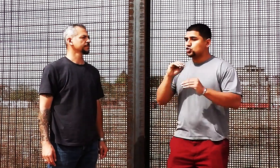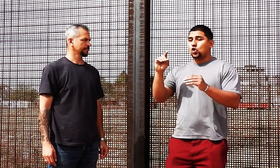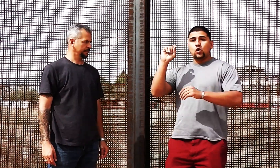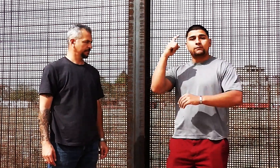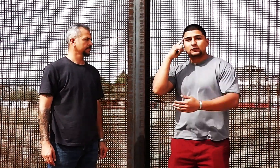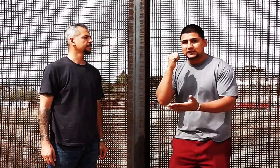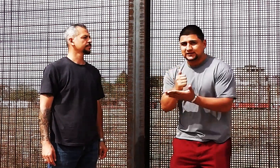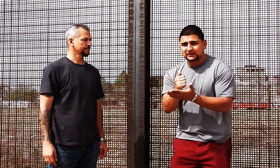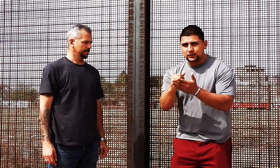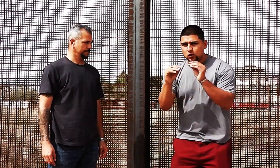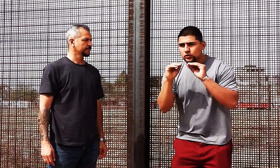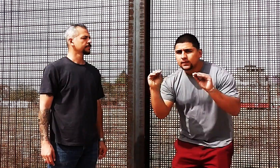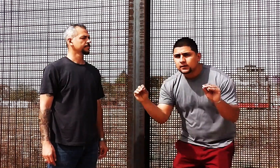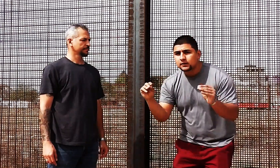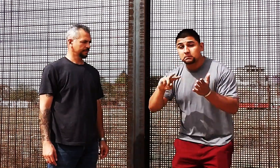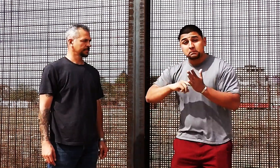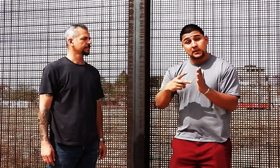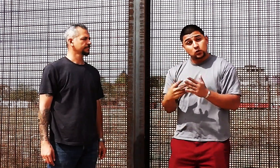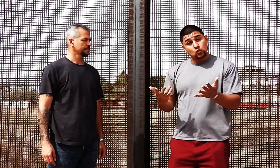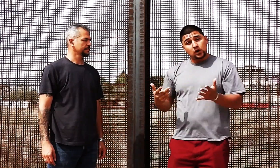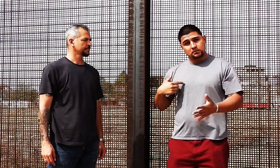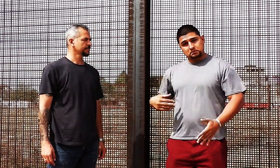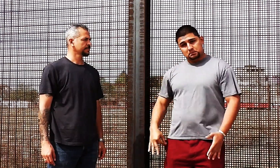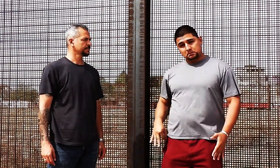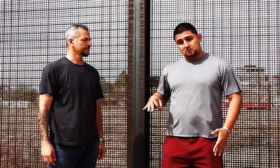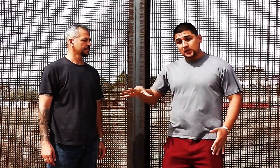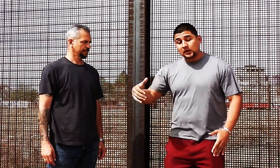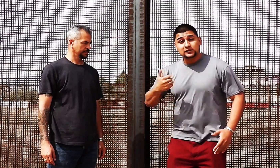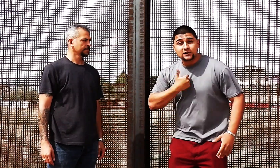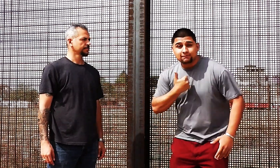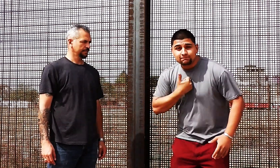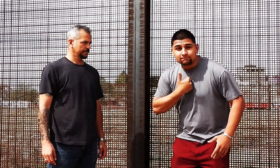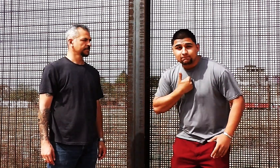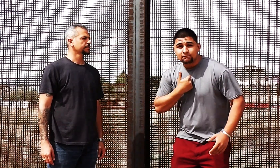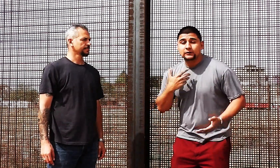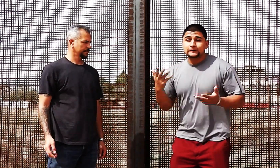NOTHING. That means I have to pay everything on my own.